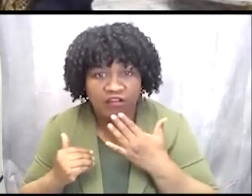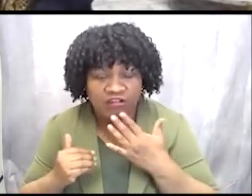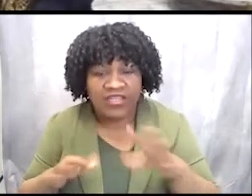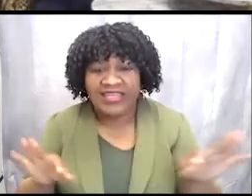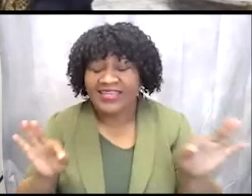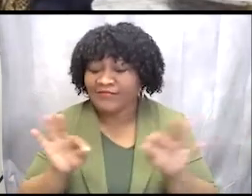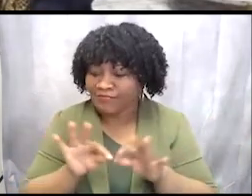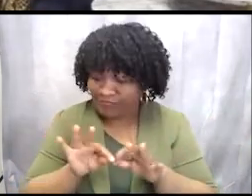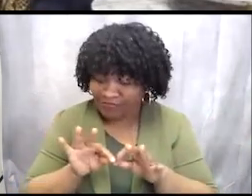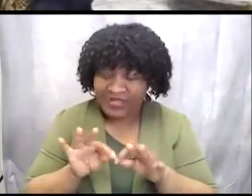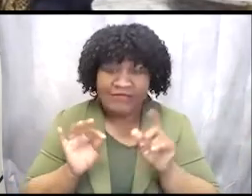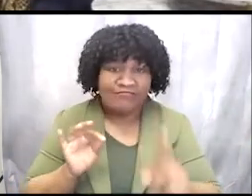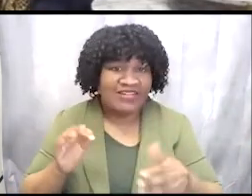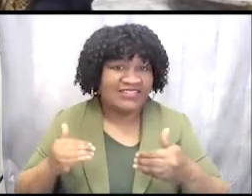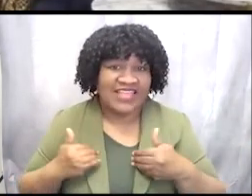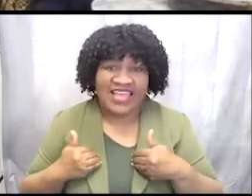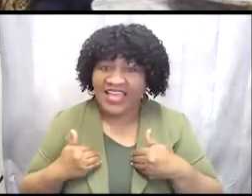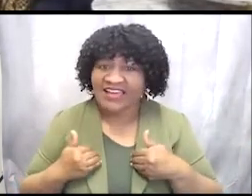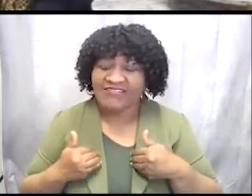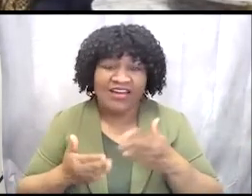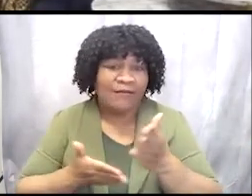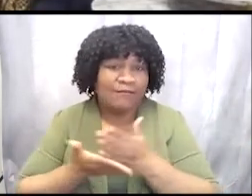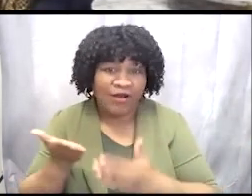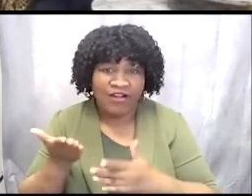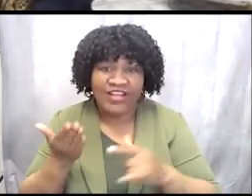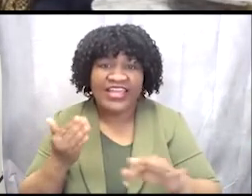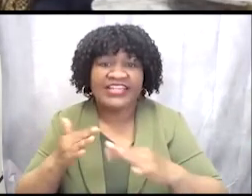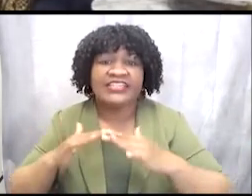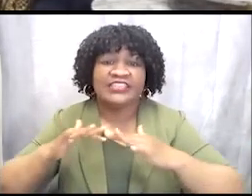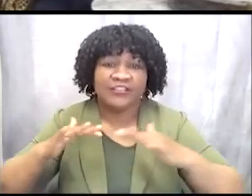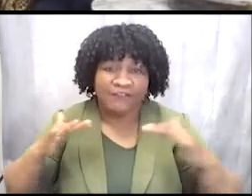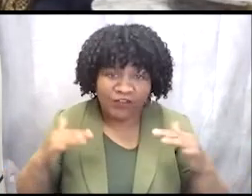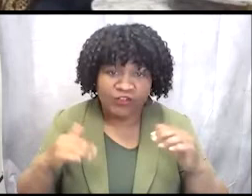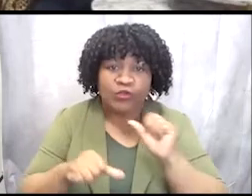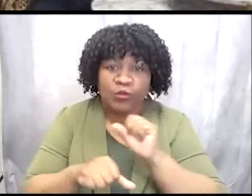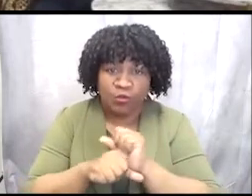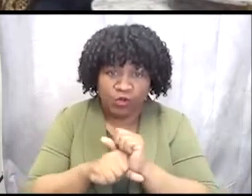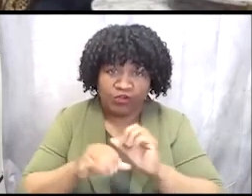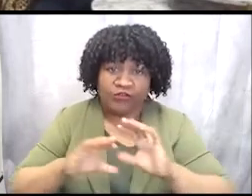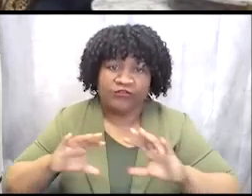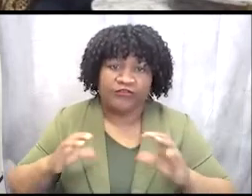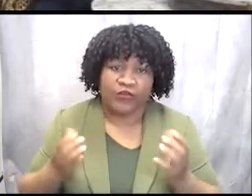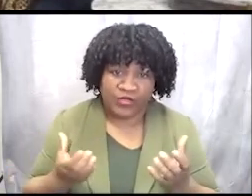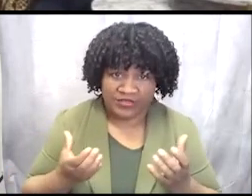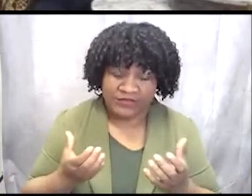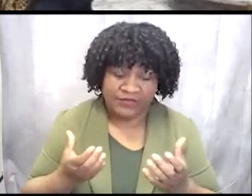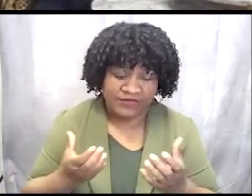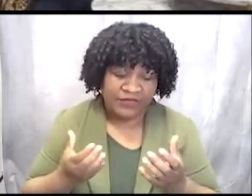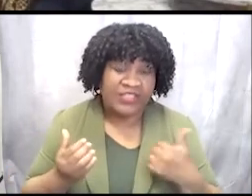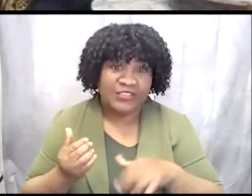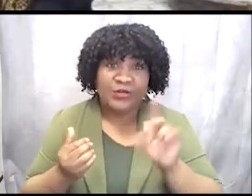that had to have as a major component a diverse workforce. And so we have TOC.